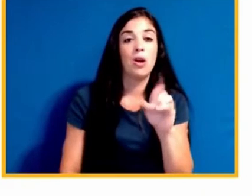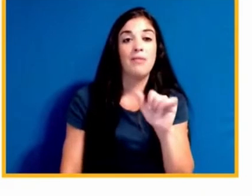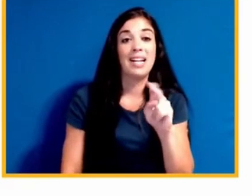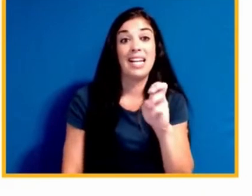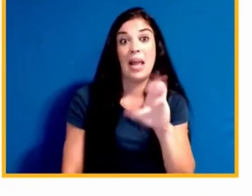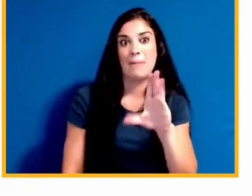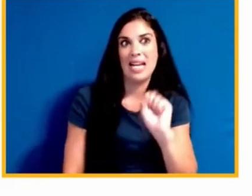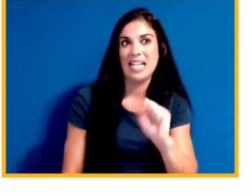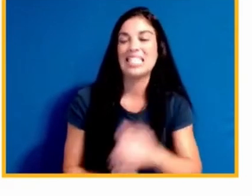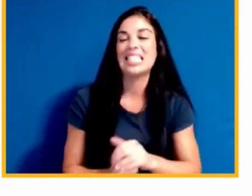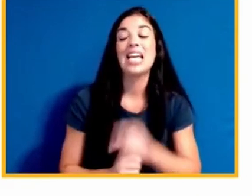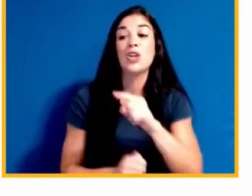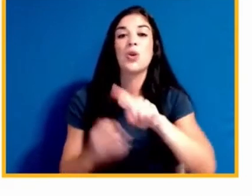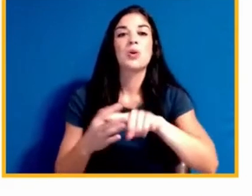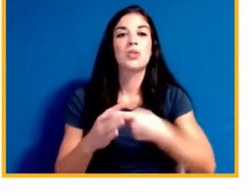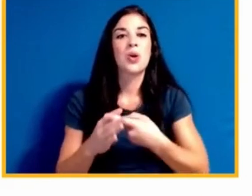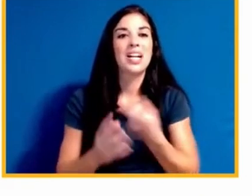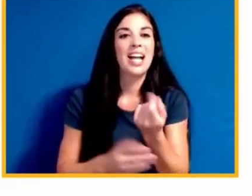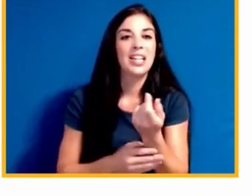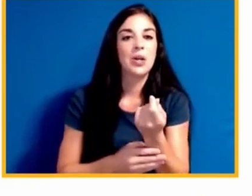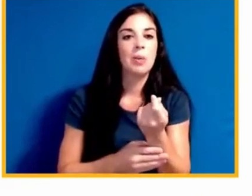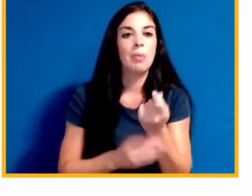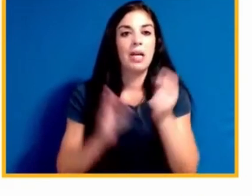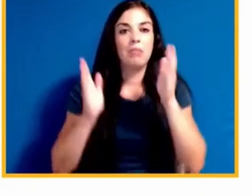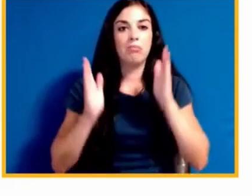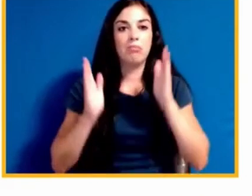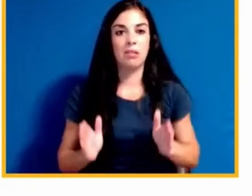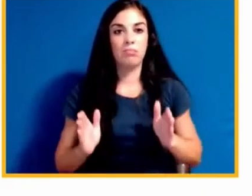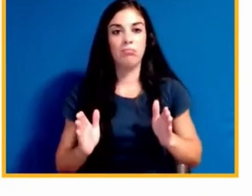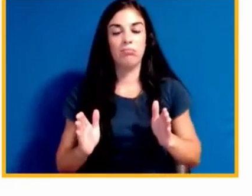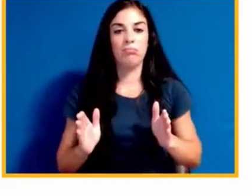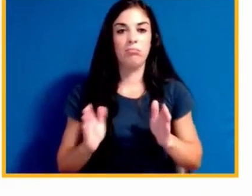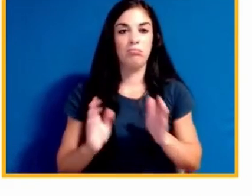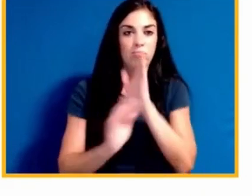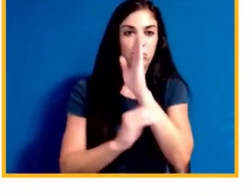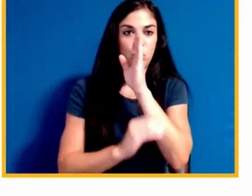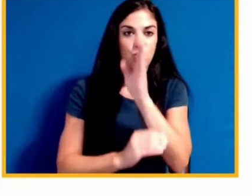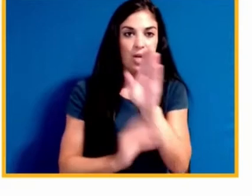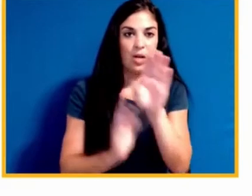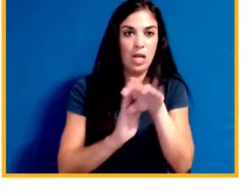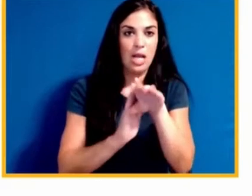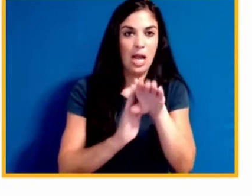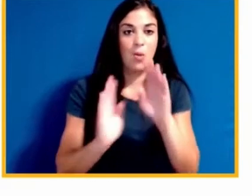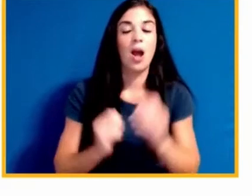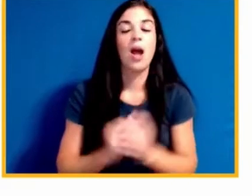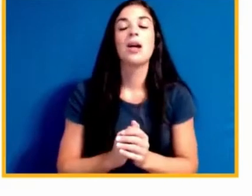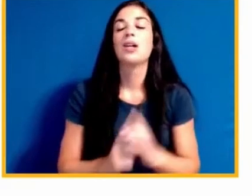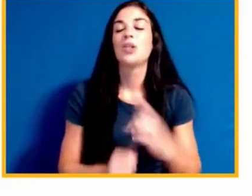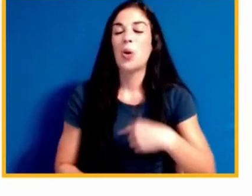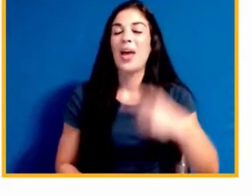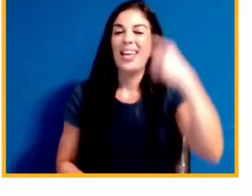is you did start off a little bit squared off with the camera a bit and I think one of those things to